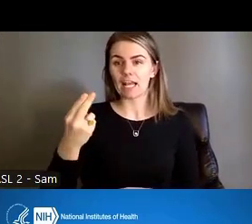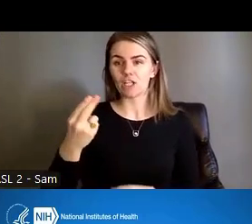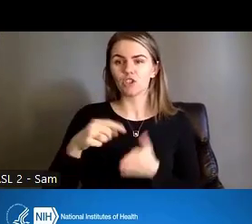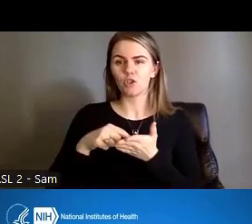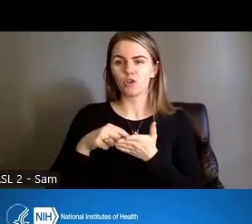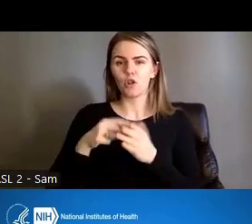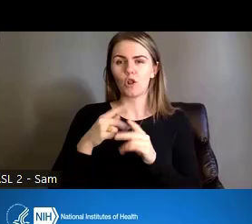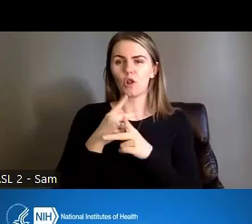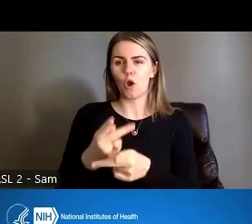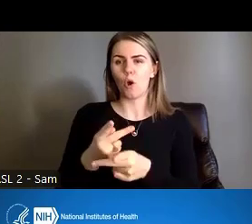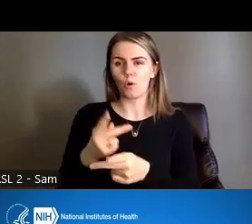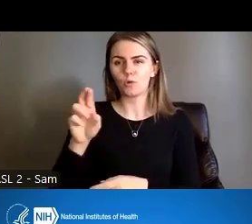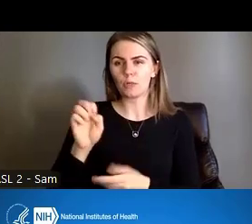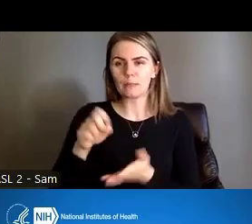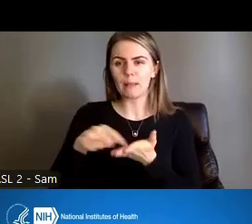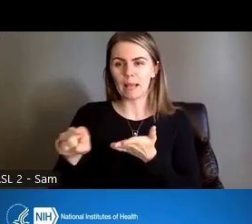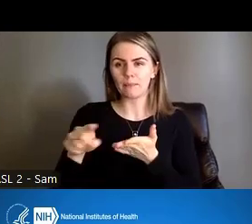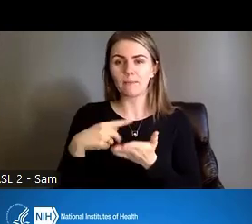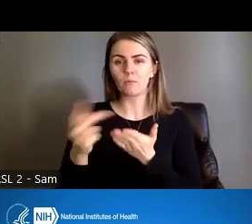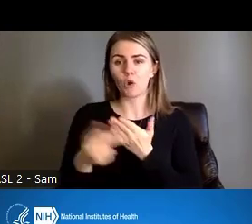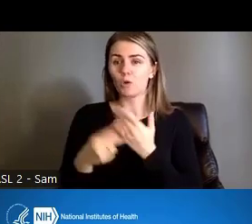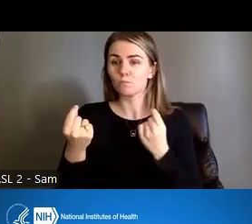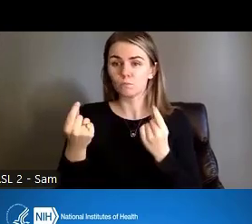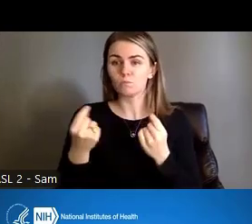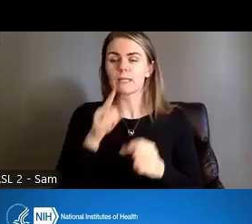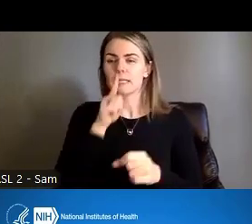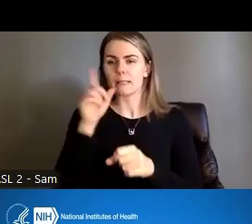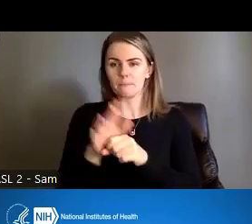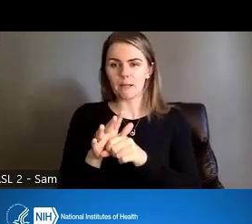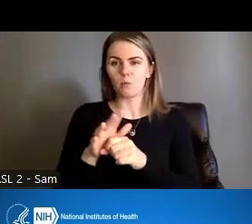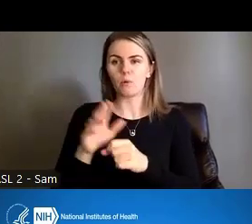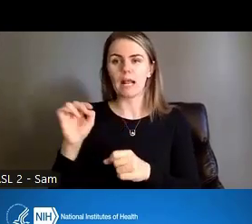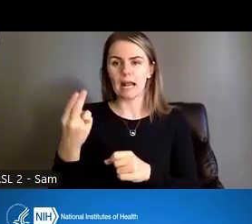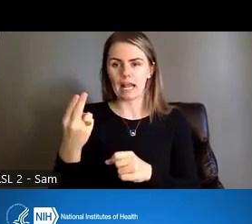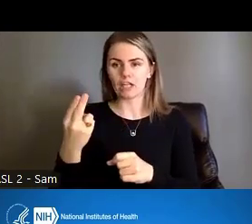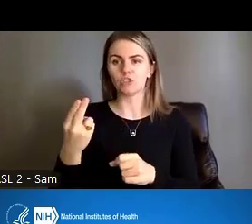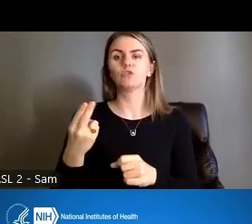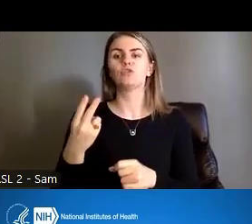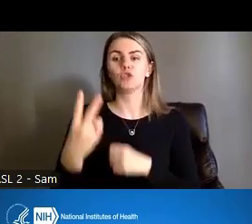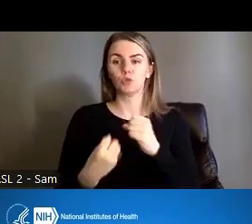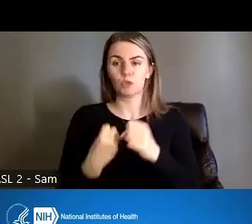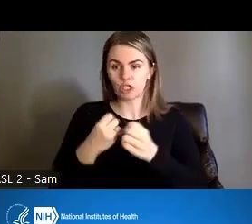to do 2 years of research in exchange for getting up